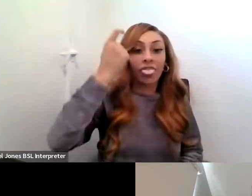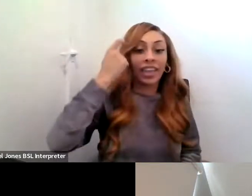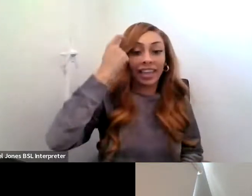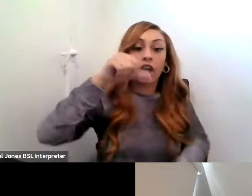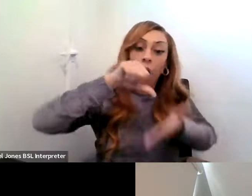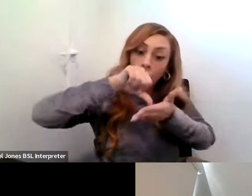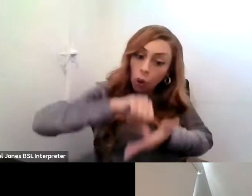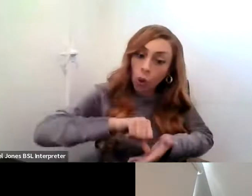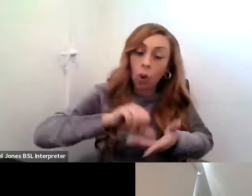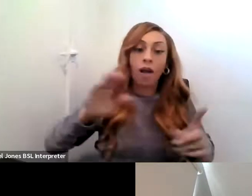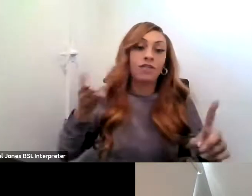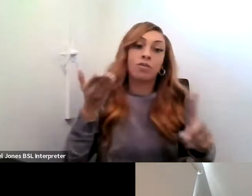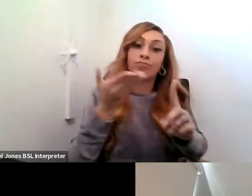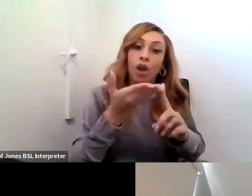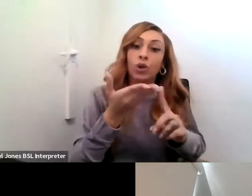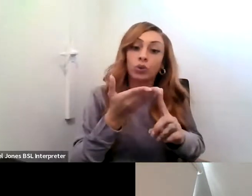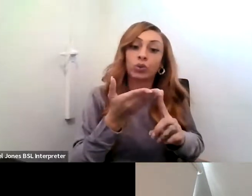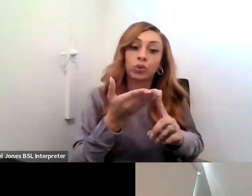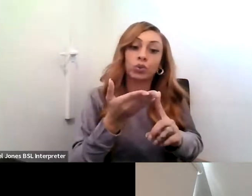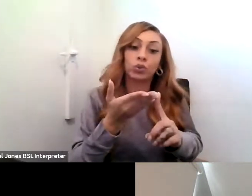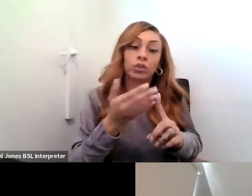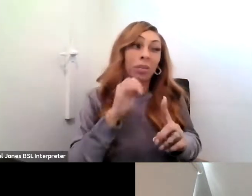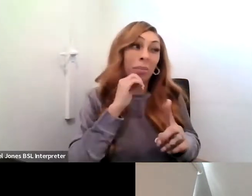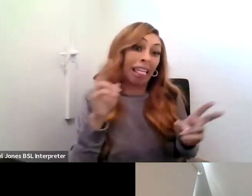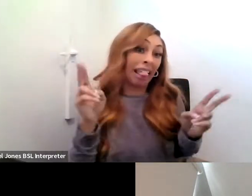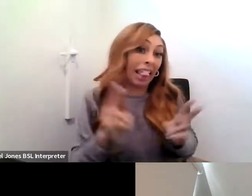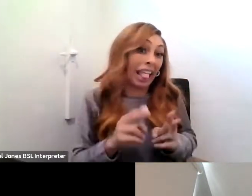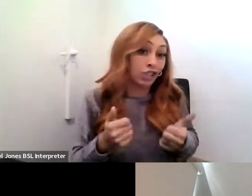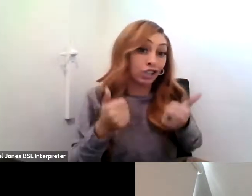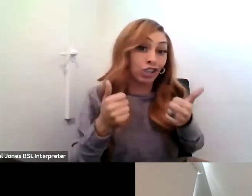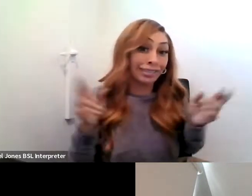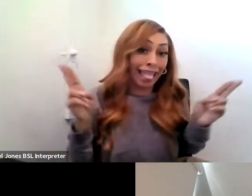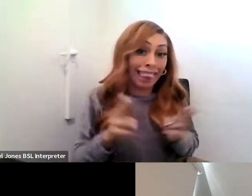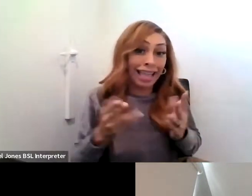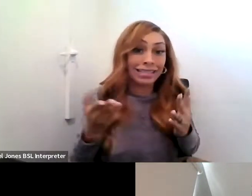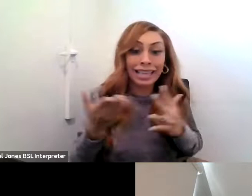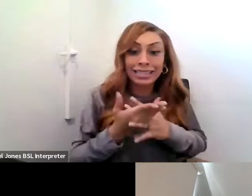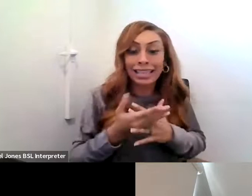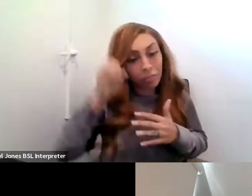you're going to be making ultimately a less good and yes, less accessible experience for so many of your users,